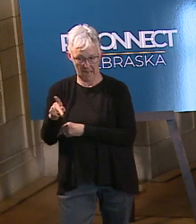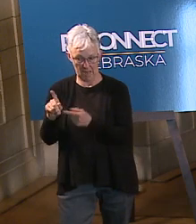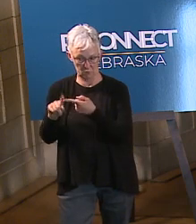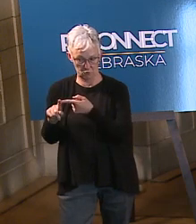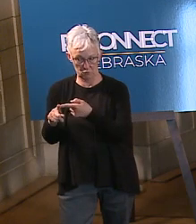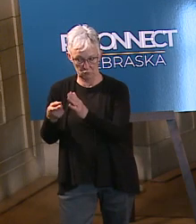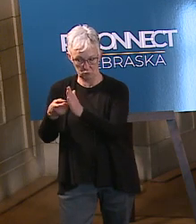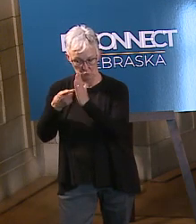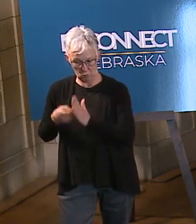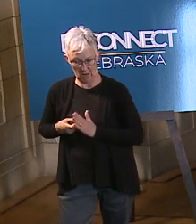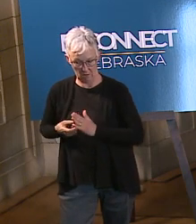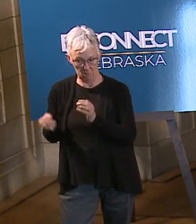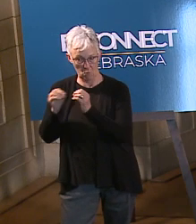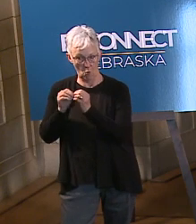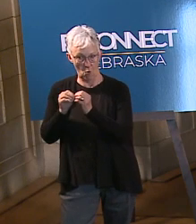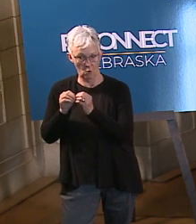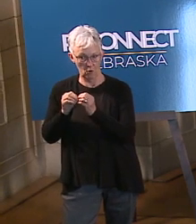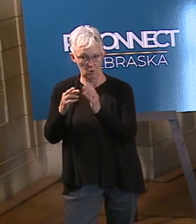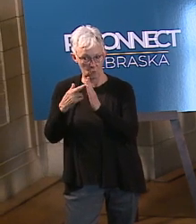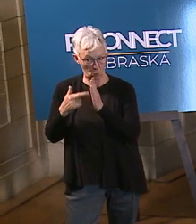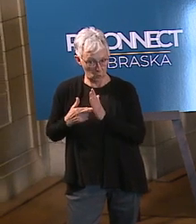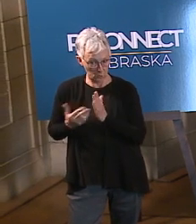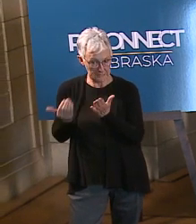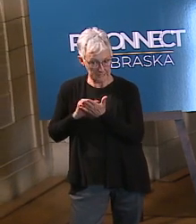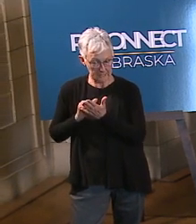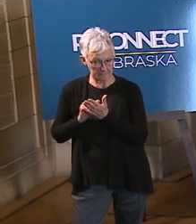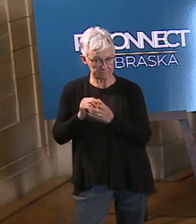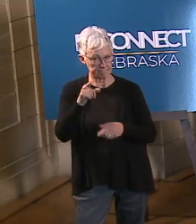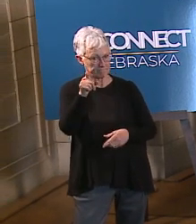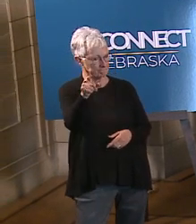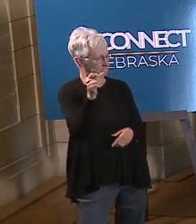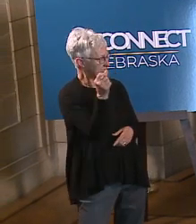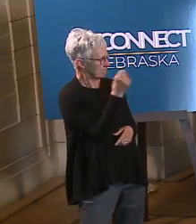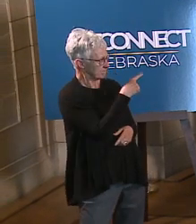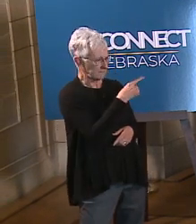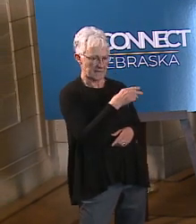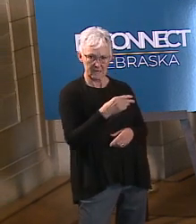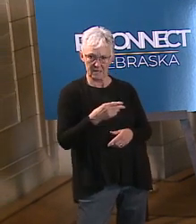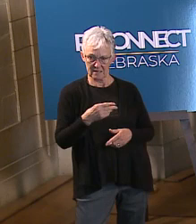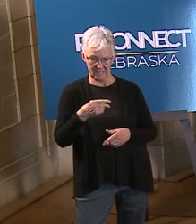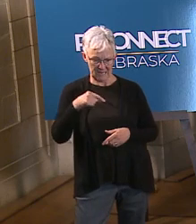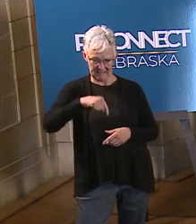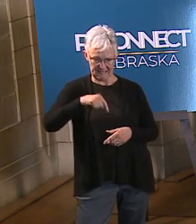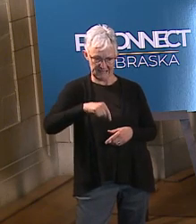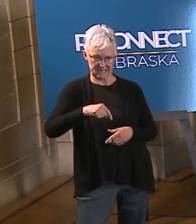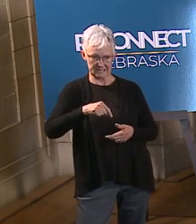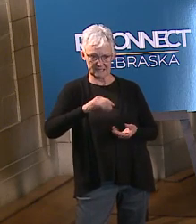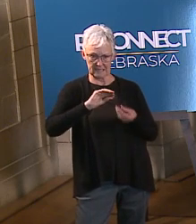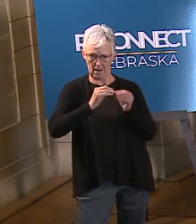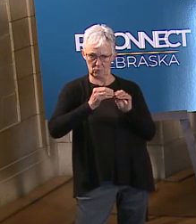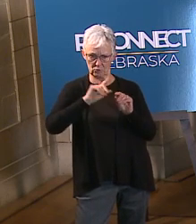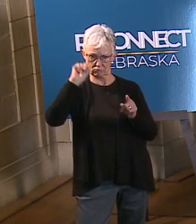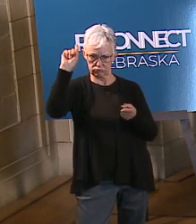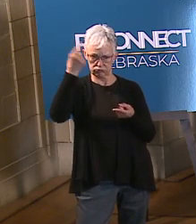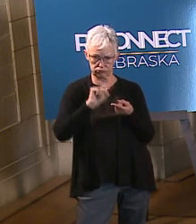FORTH AND THE ANSWER IS YES.